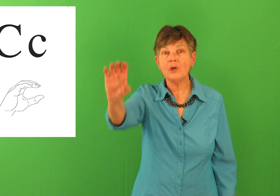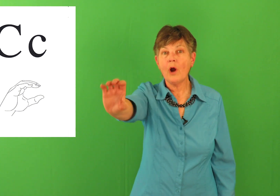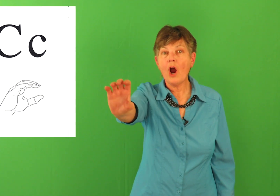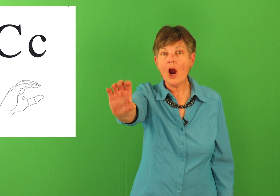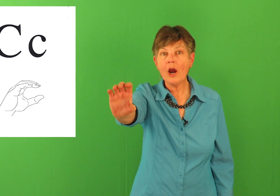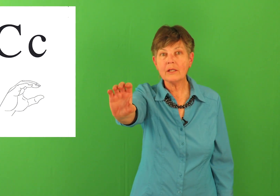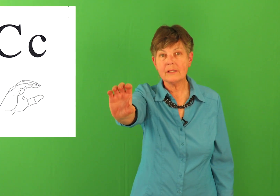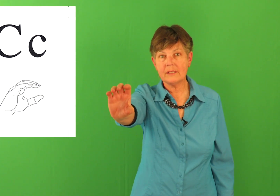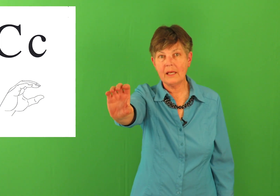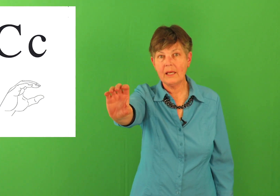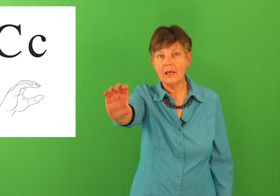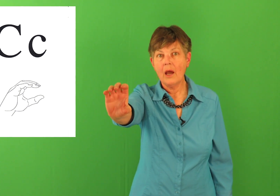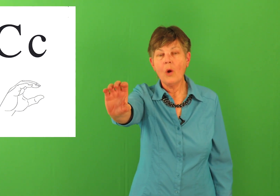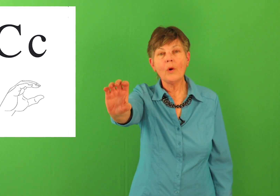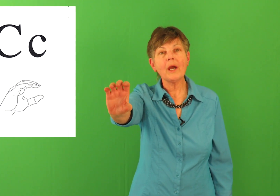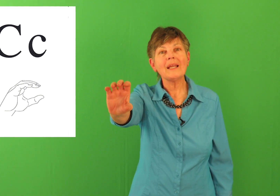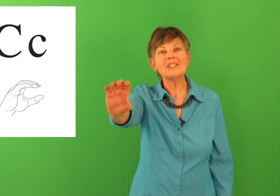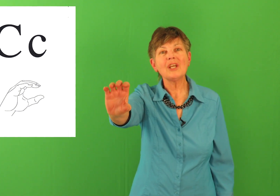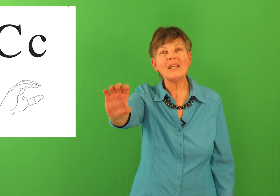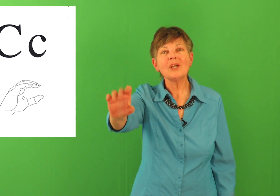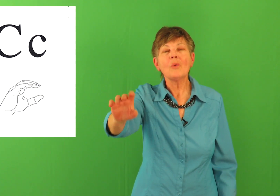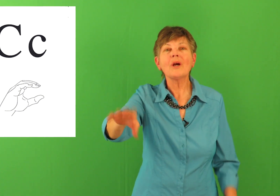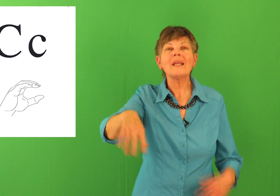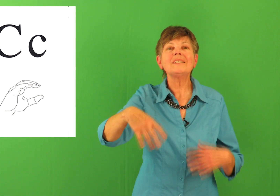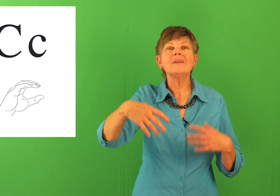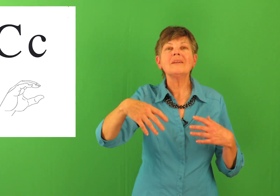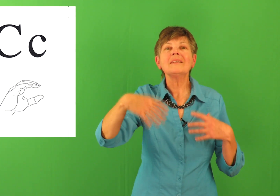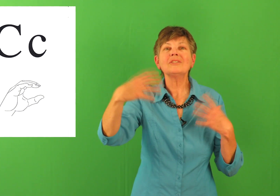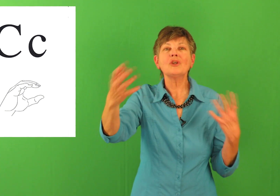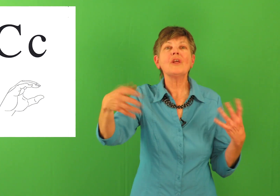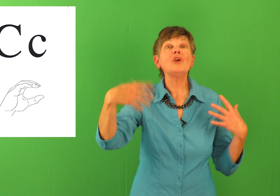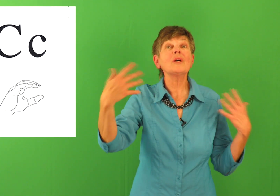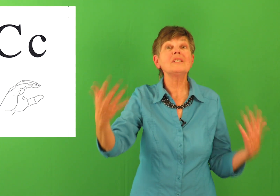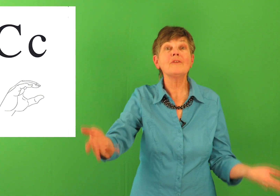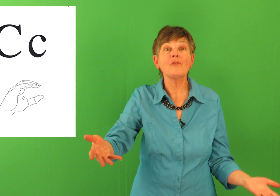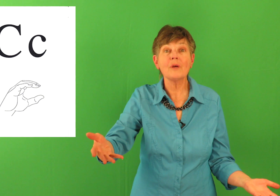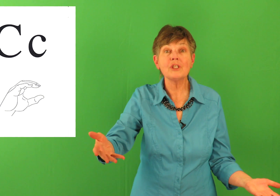do a hard C we're going to change we're gonna do so that you can differentiate